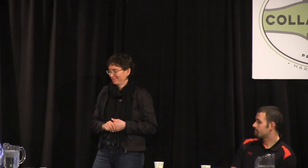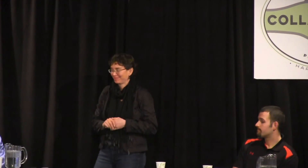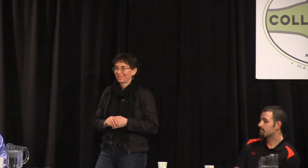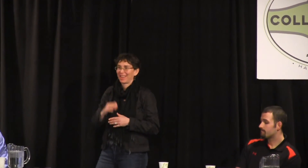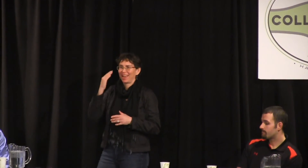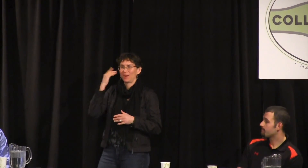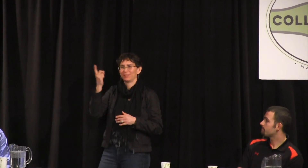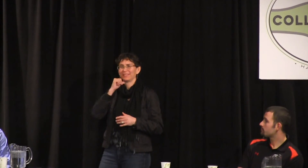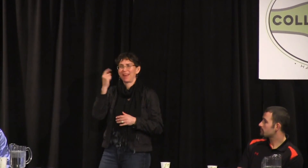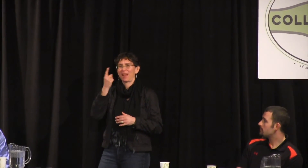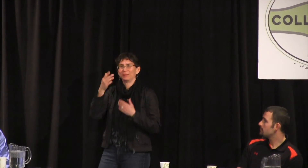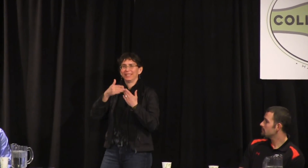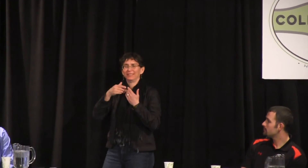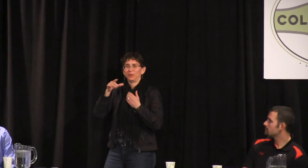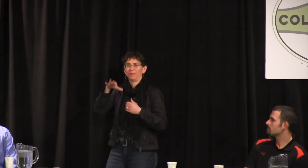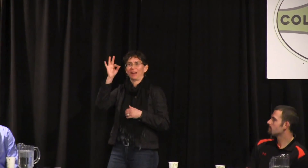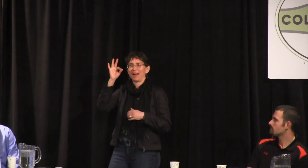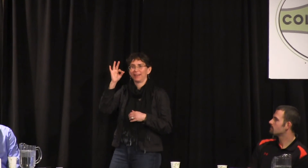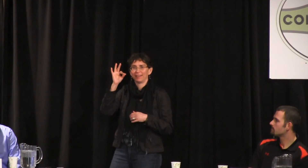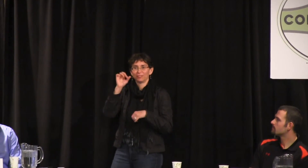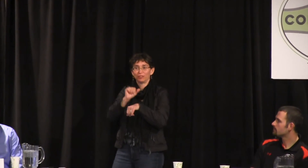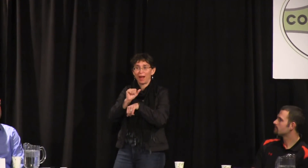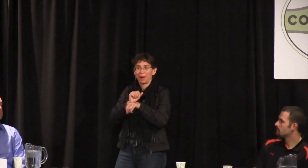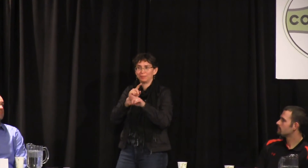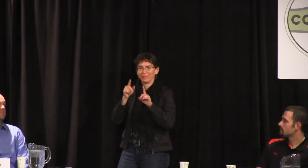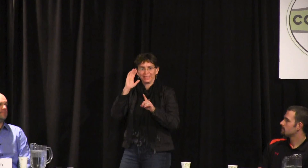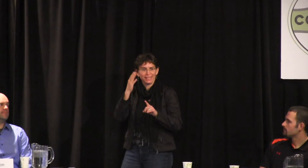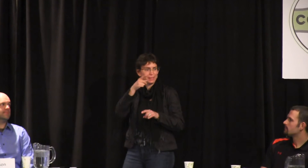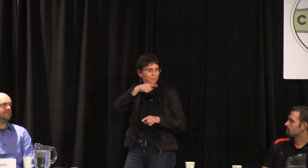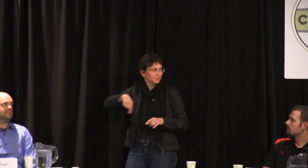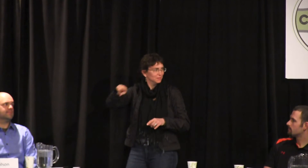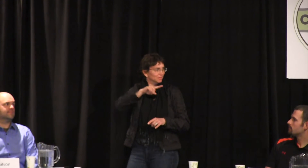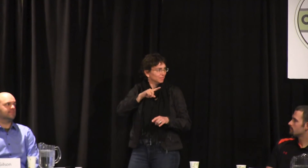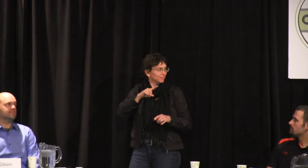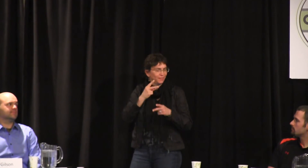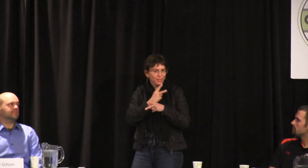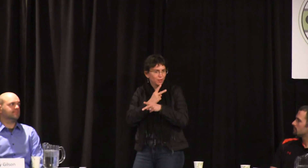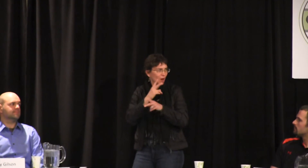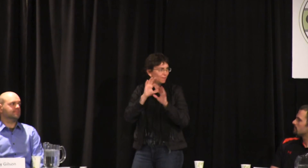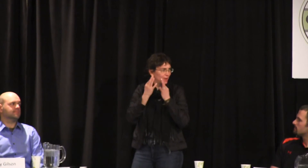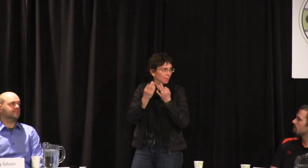And it's not always easy to find those jobs. But it seems like you guys did